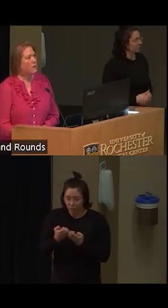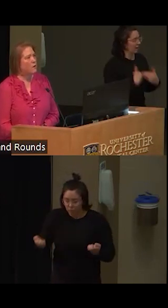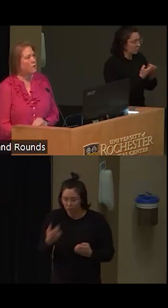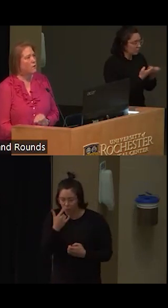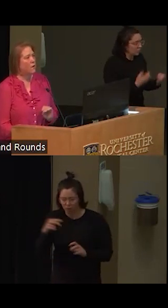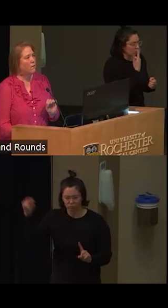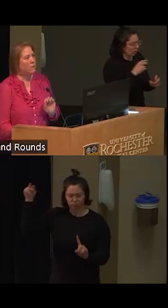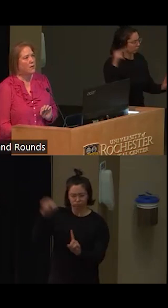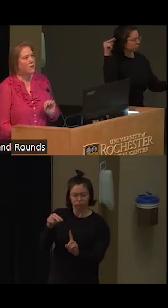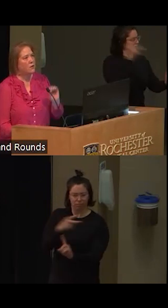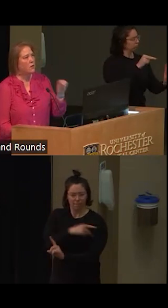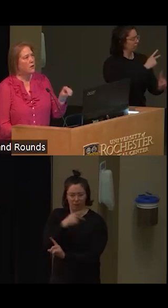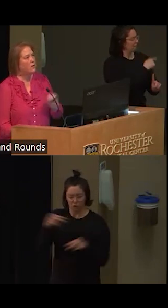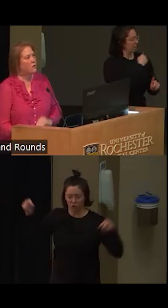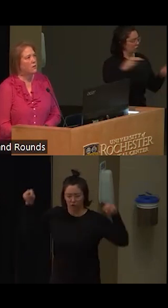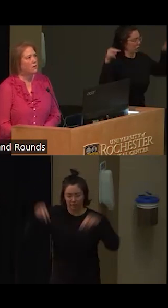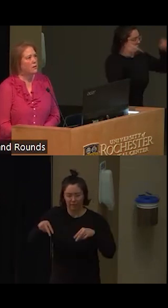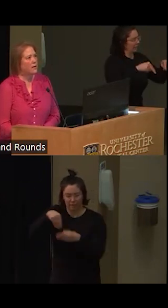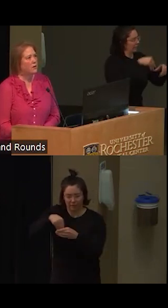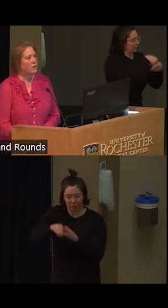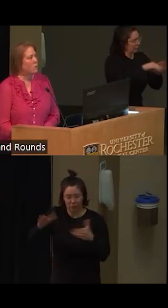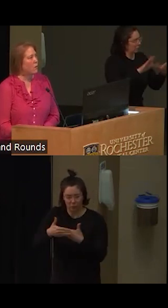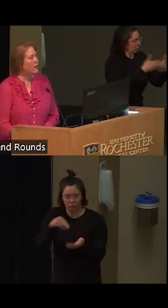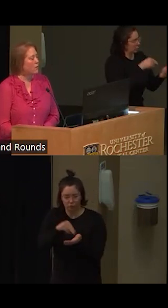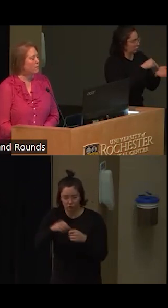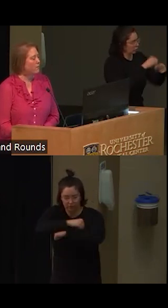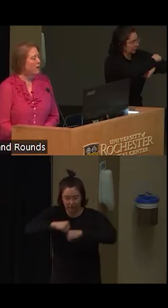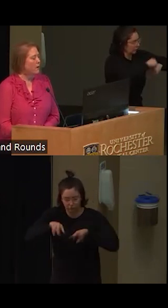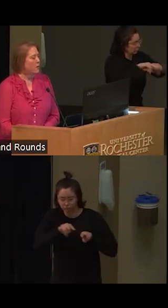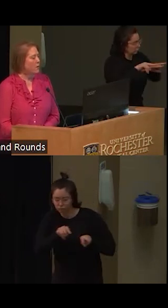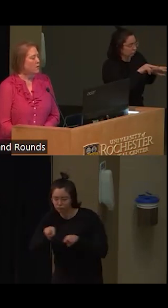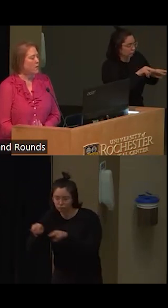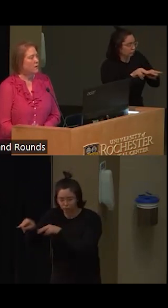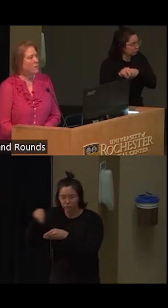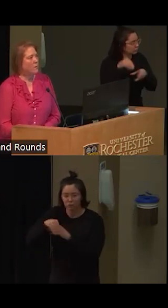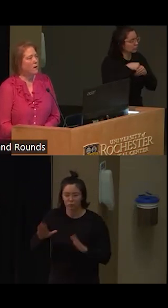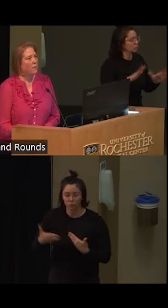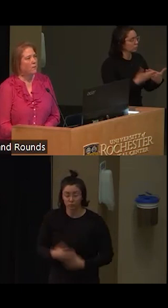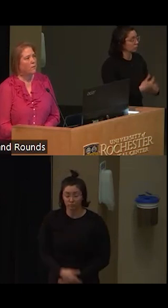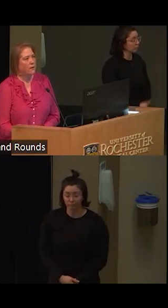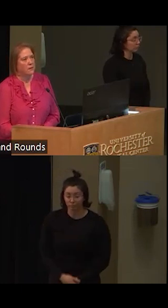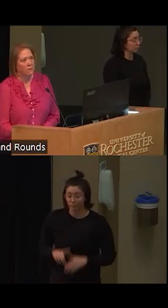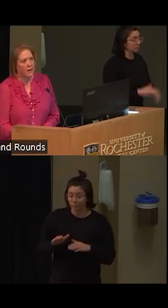be the view of patients looking into the nursing station in the waiting room we also mocked up some